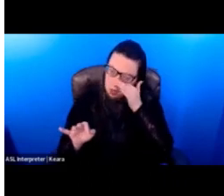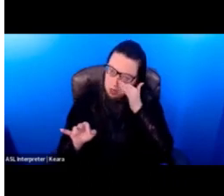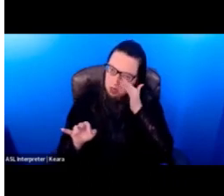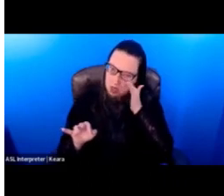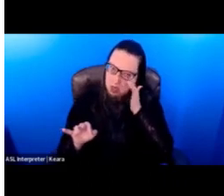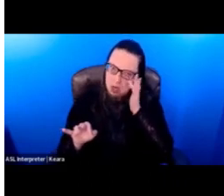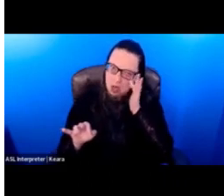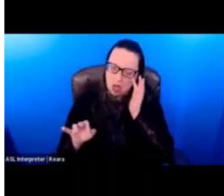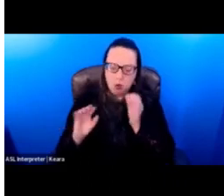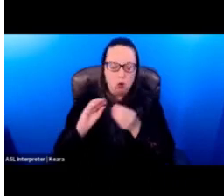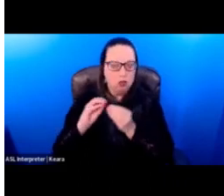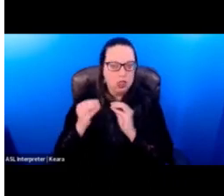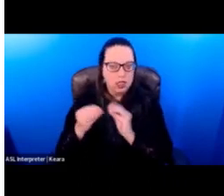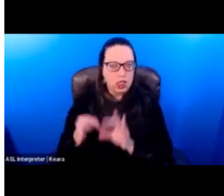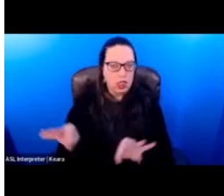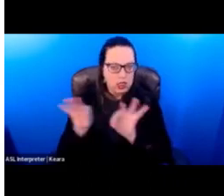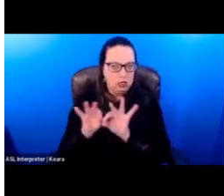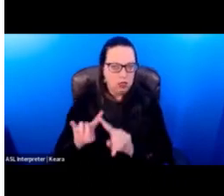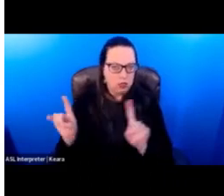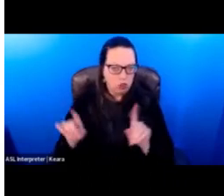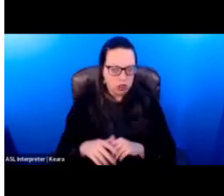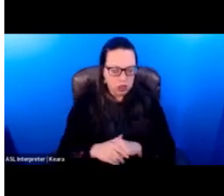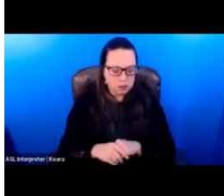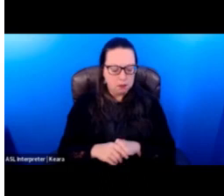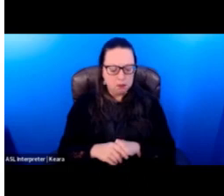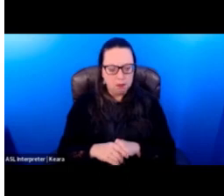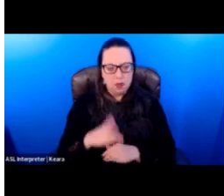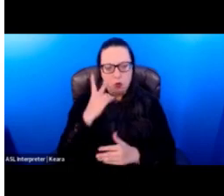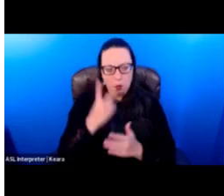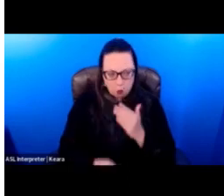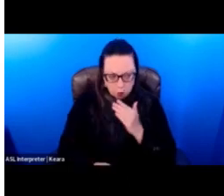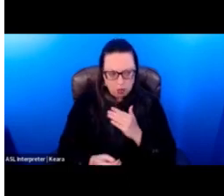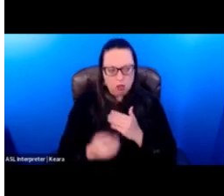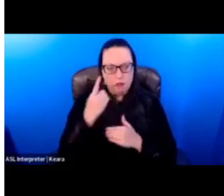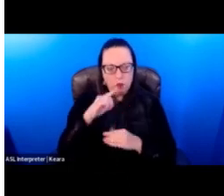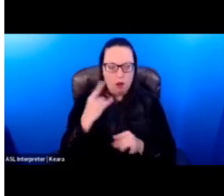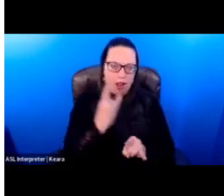differences. And in both for addiction, alcohol addiction and